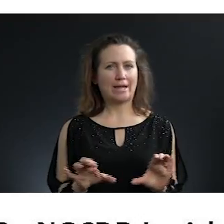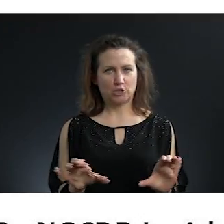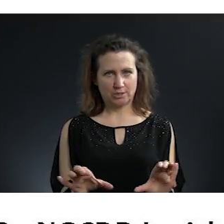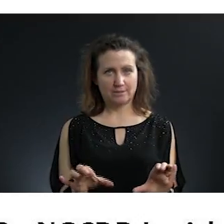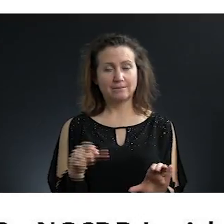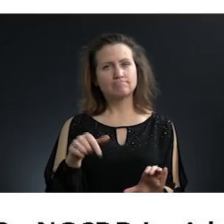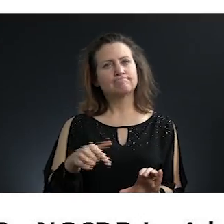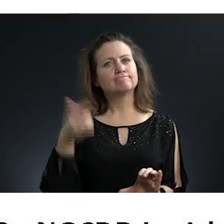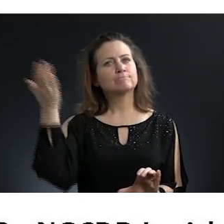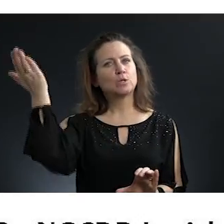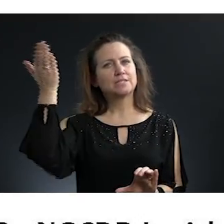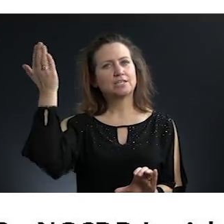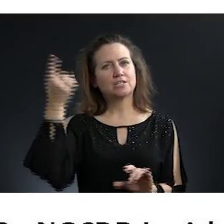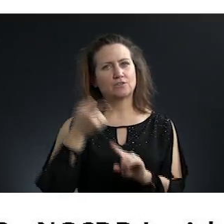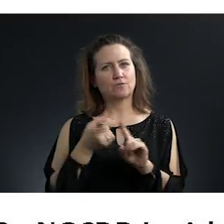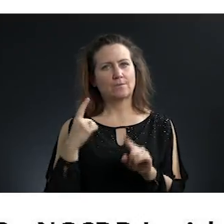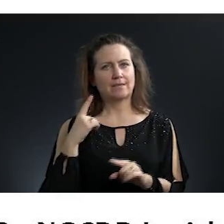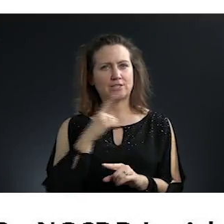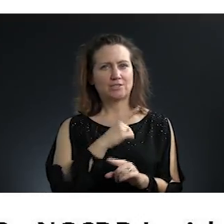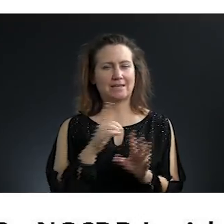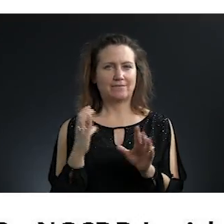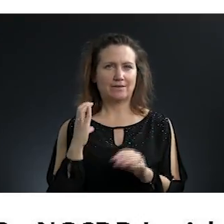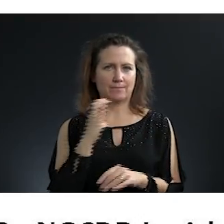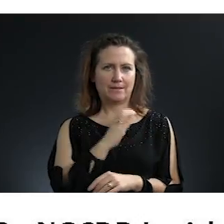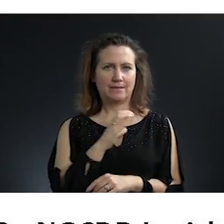presentation on the Legislative Committee renee port Mel